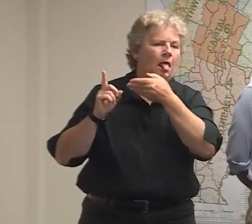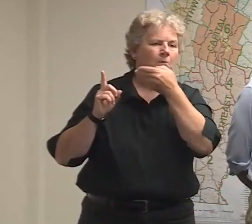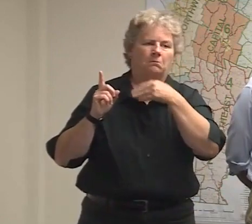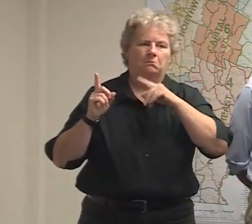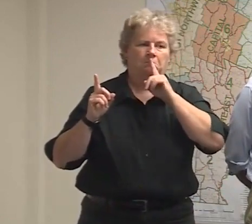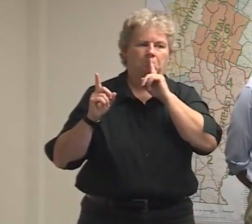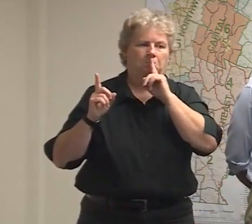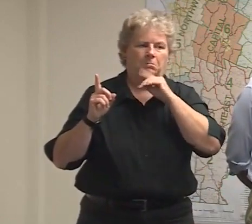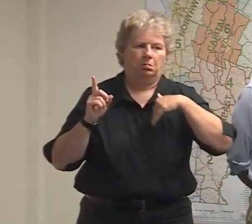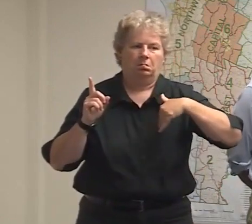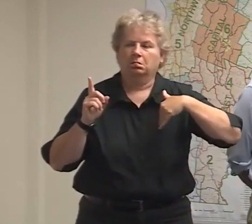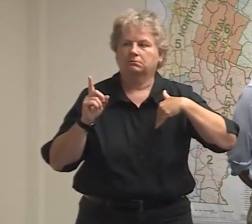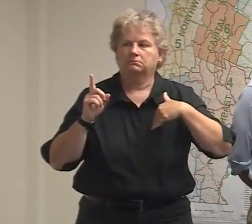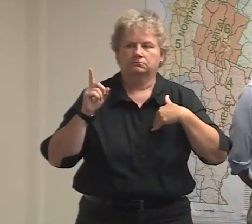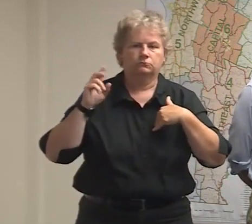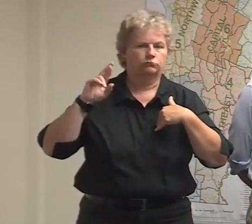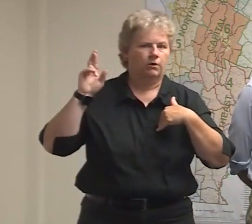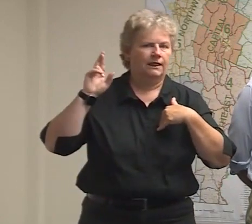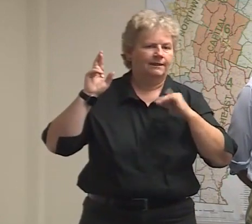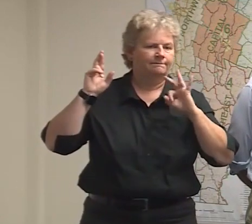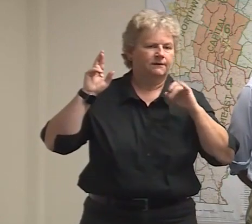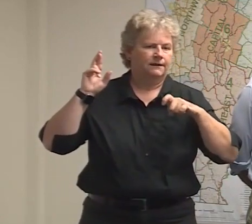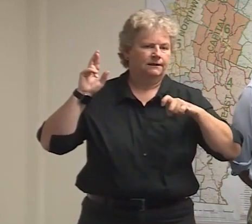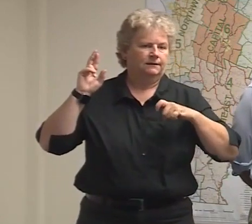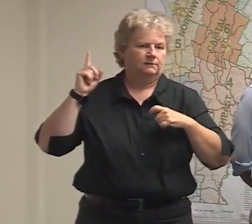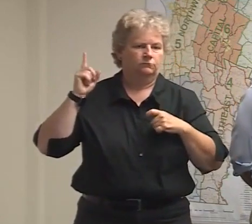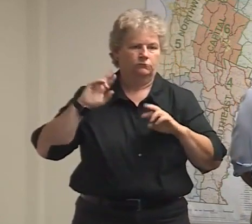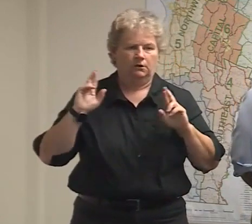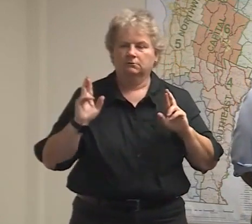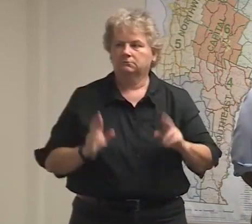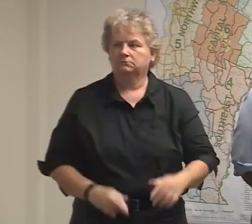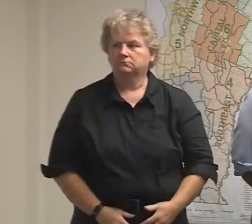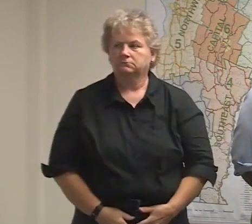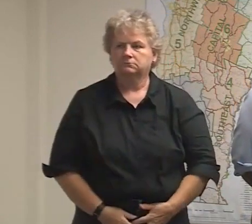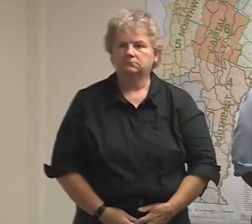BUT WE HAVE WORKED WITH THEM TO MAKE SURE THAT WE ARE ALIGNED AND WE KNOW WHAT THOSE RESOURCES ARE.